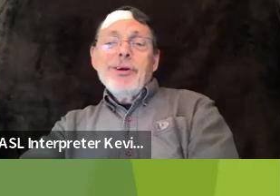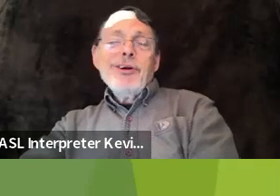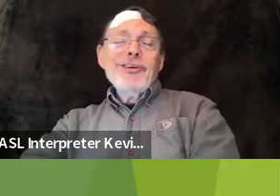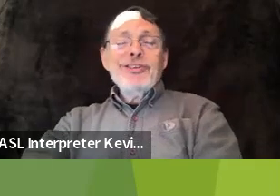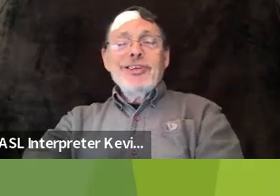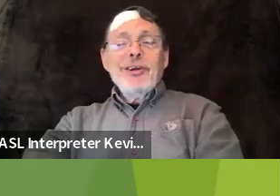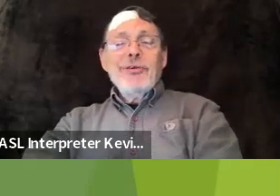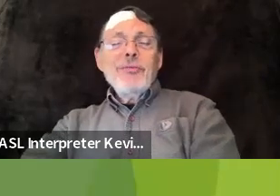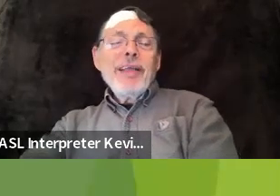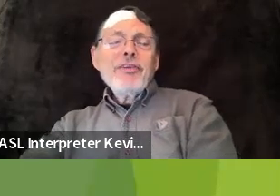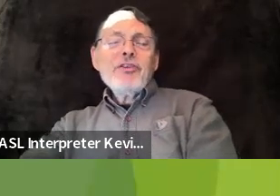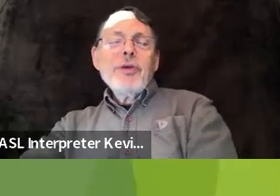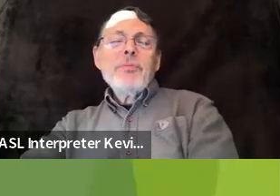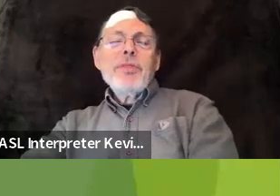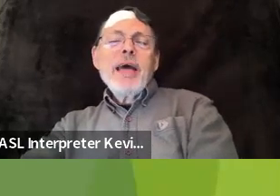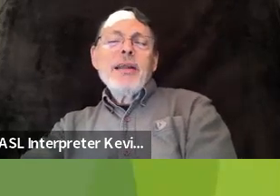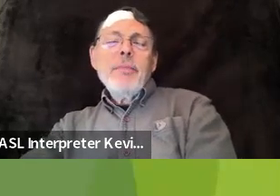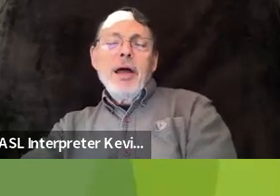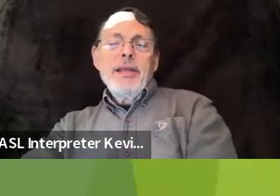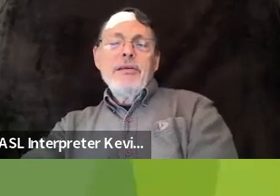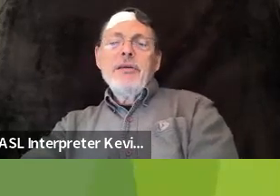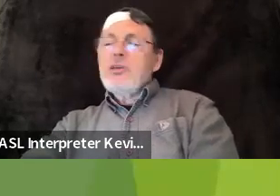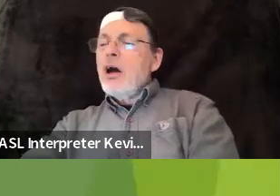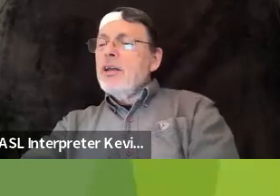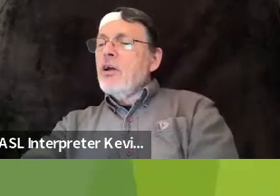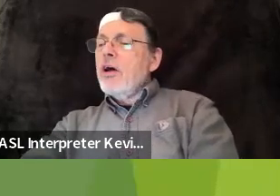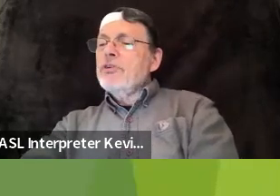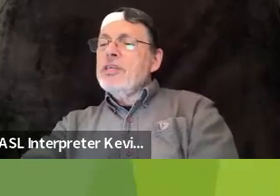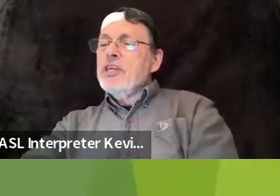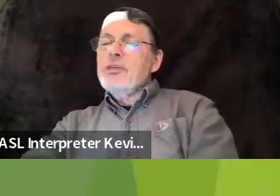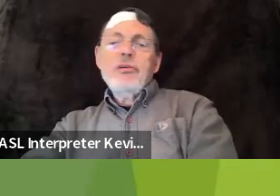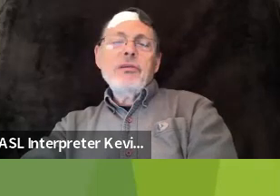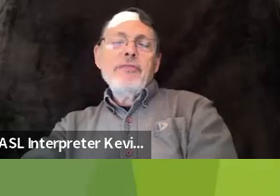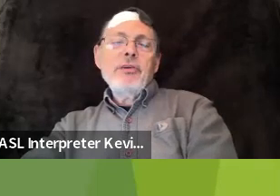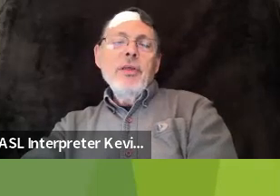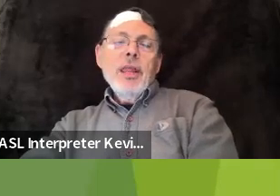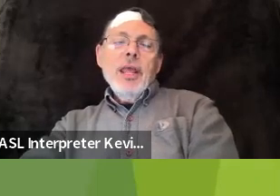You know, write the script with that in mind. The conversational level.